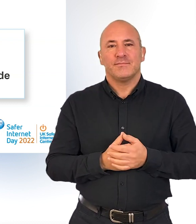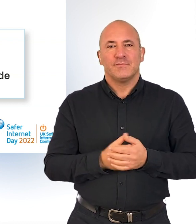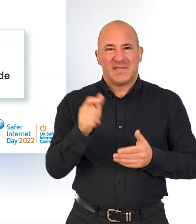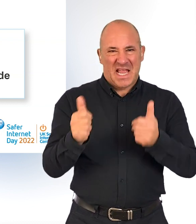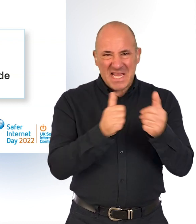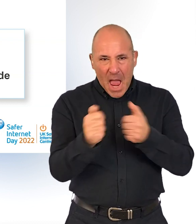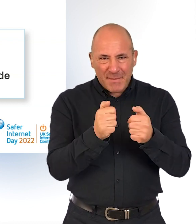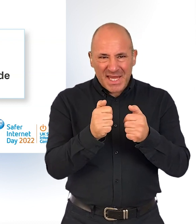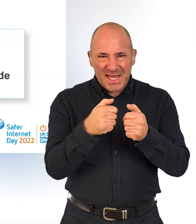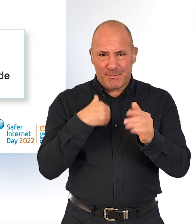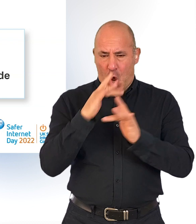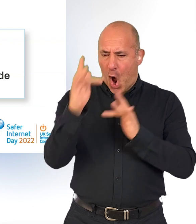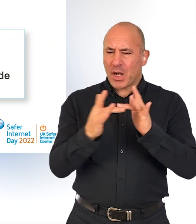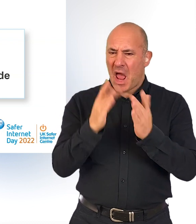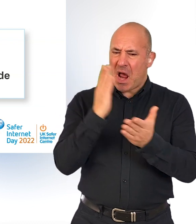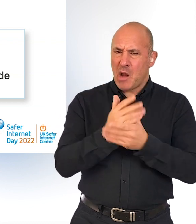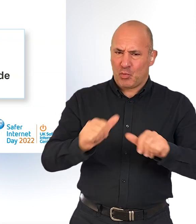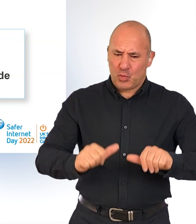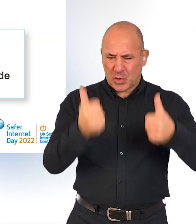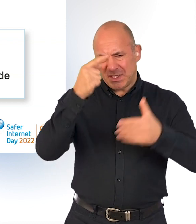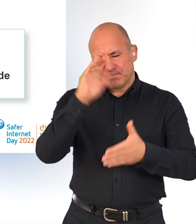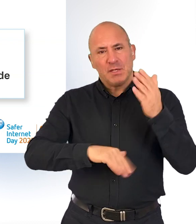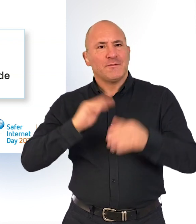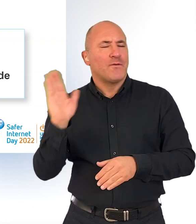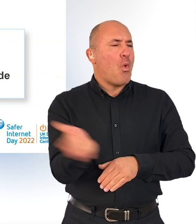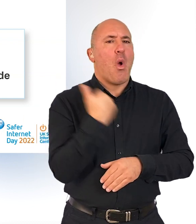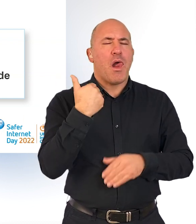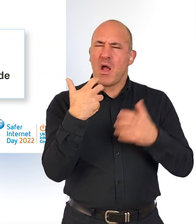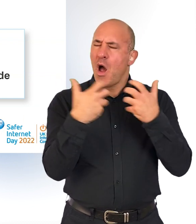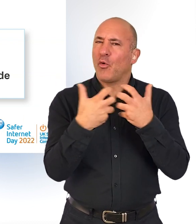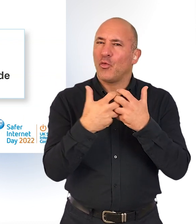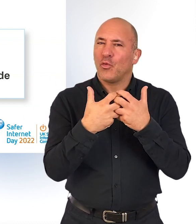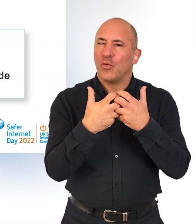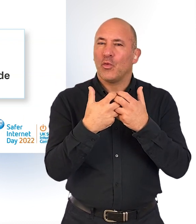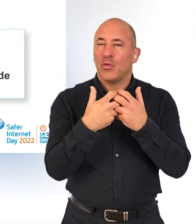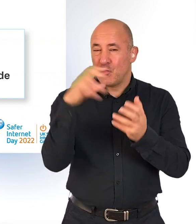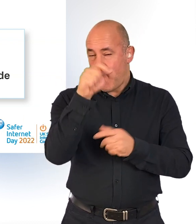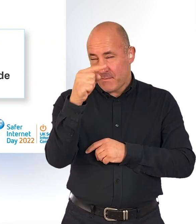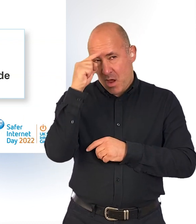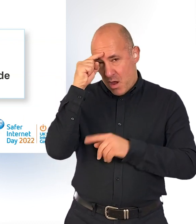How can we make gaming and being online a positive experience for all?